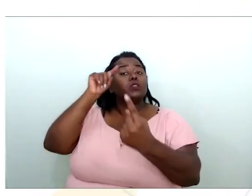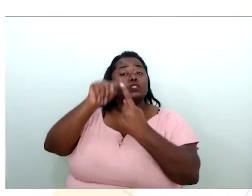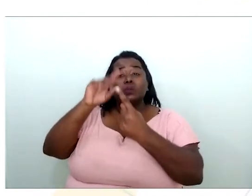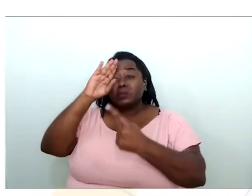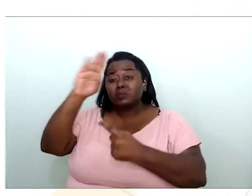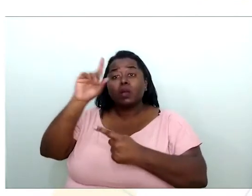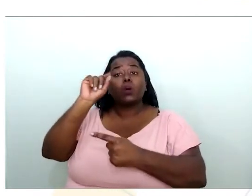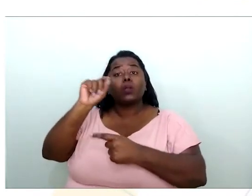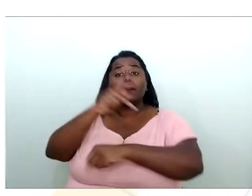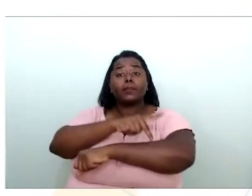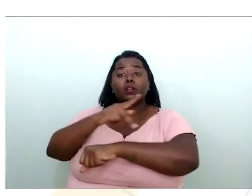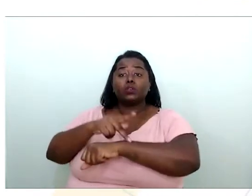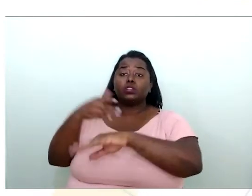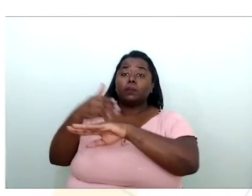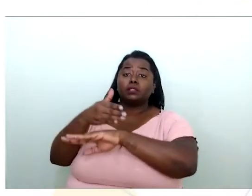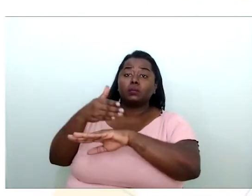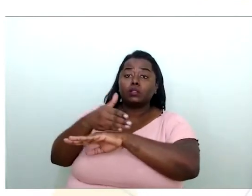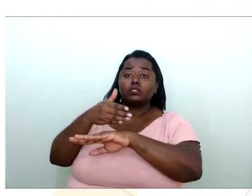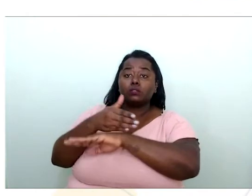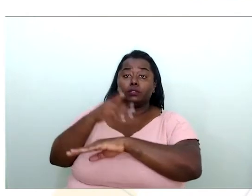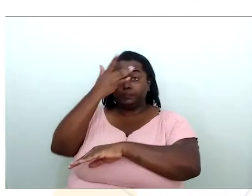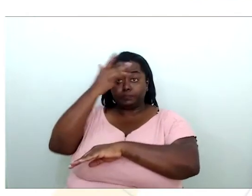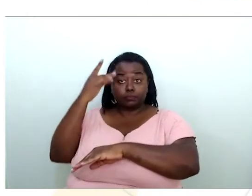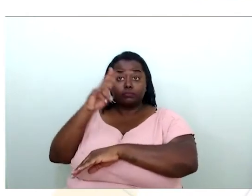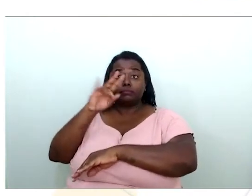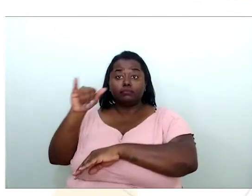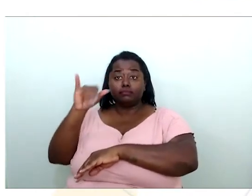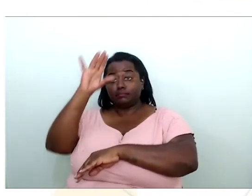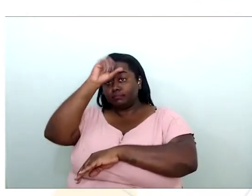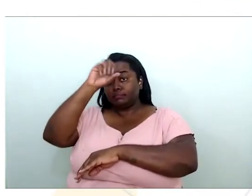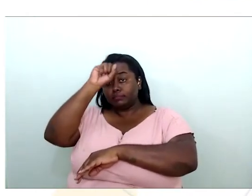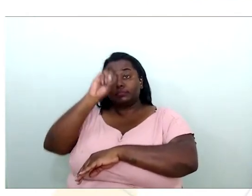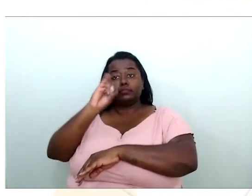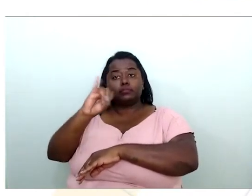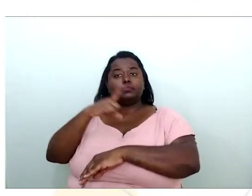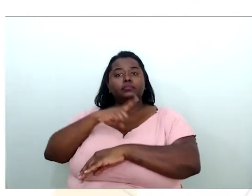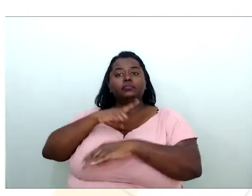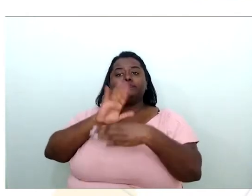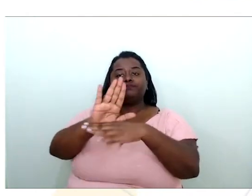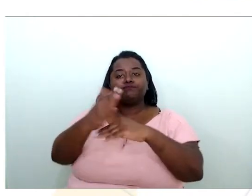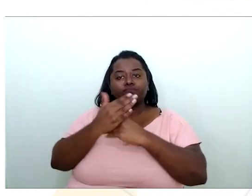participation you know participatory pedagogy that people will learn by